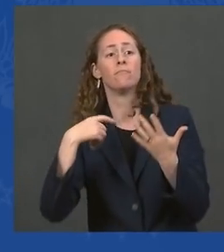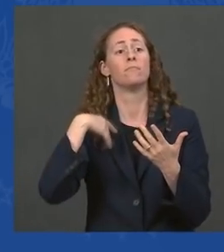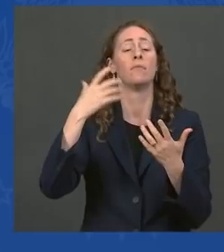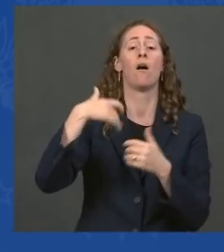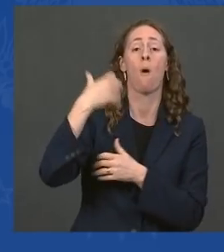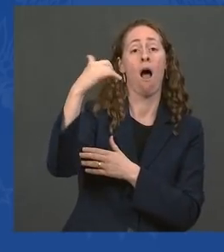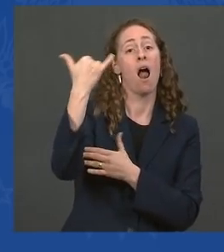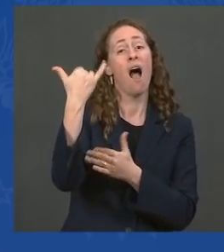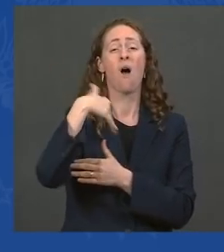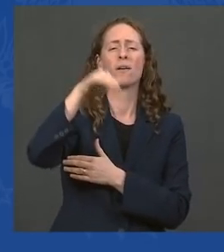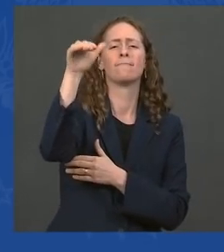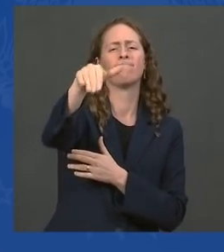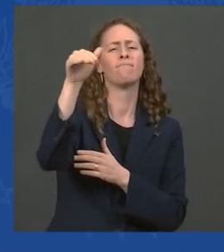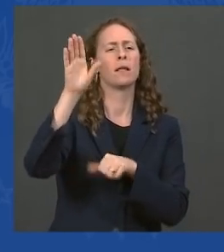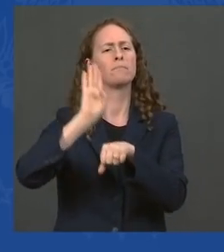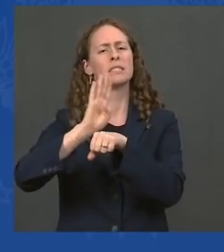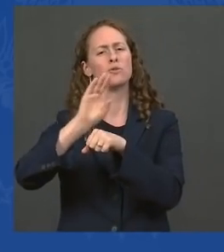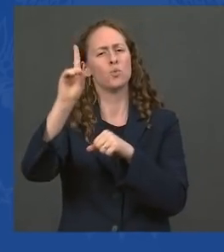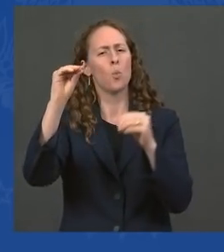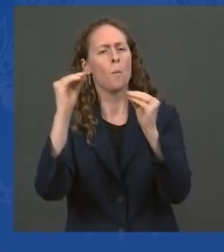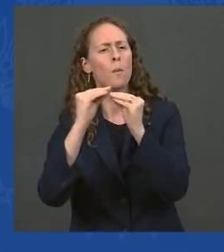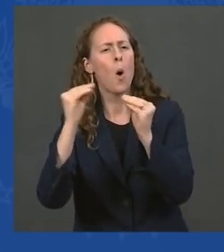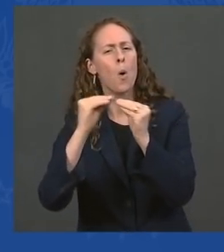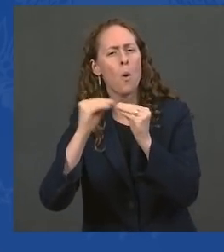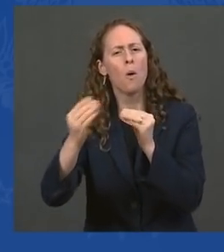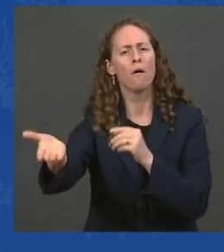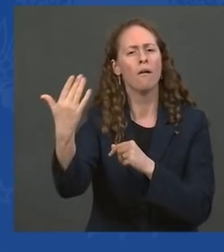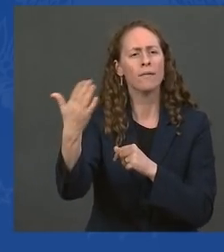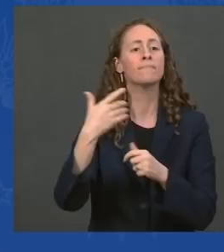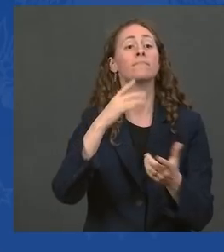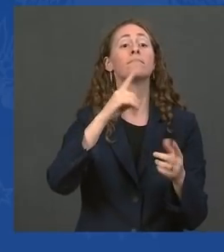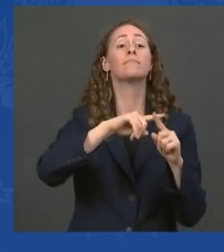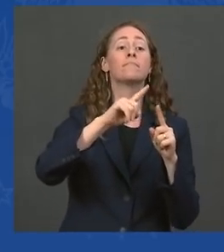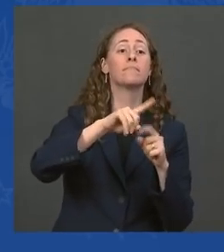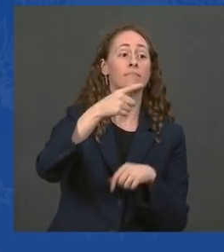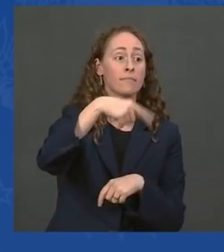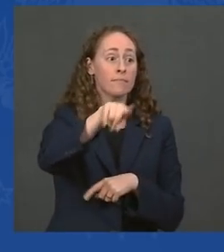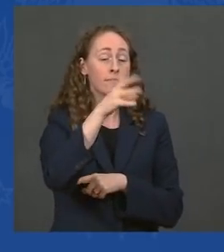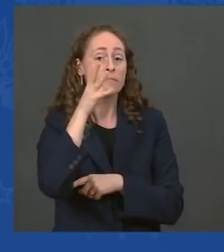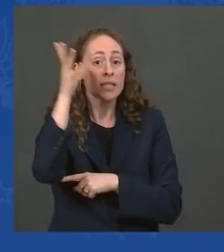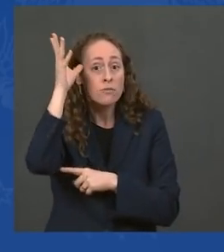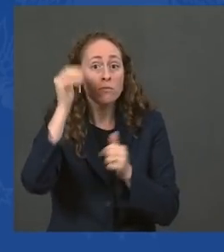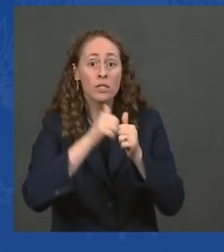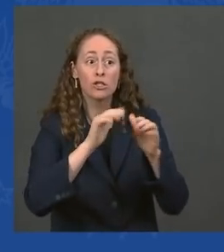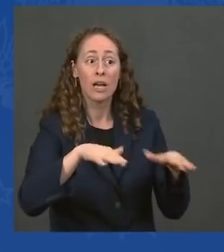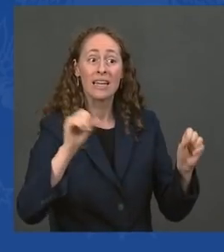I'm calling on more parents to get their children vaccinated when they are eligible. And I'm asking everyone --